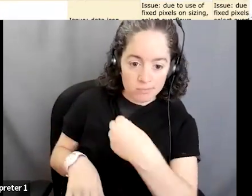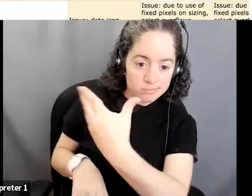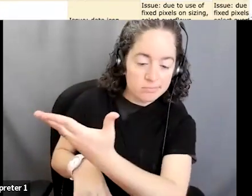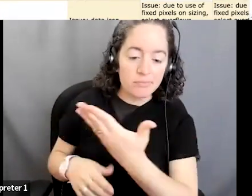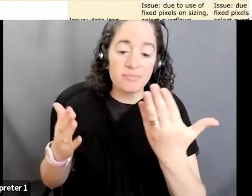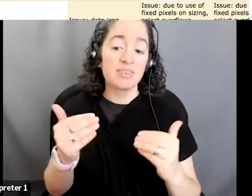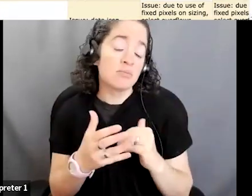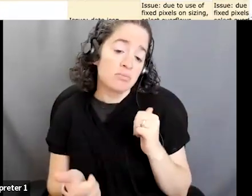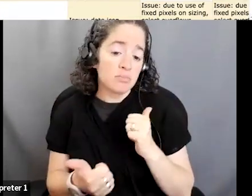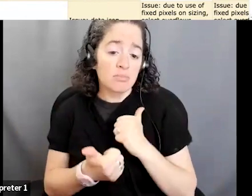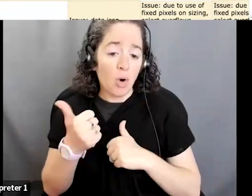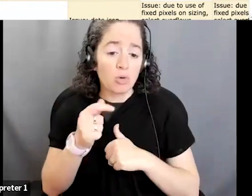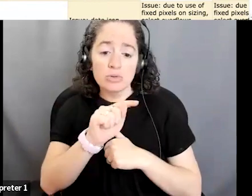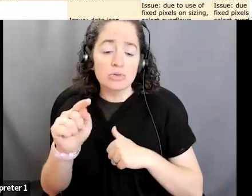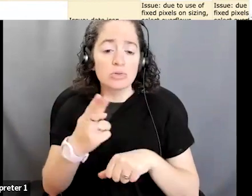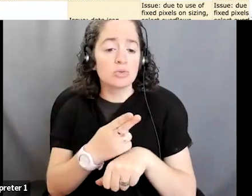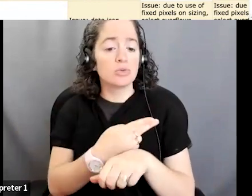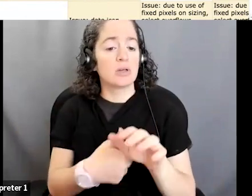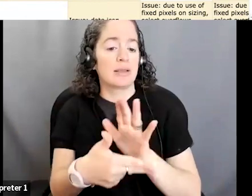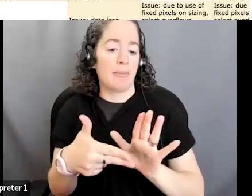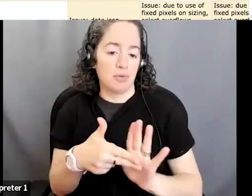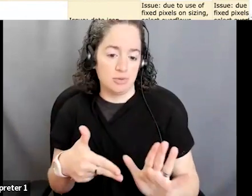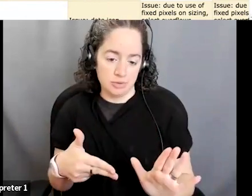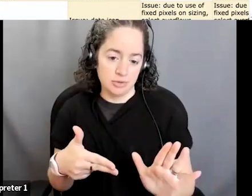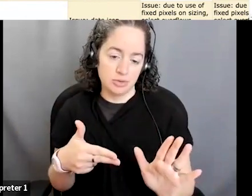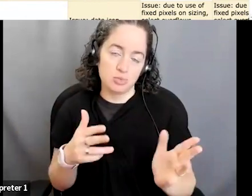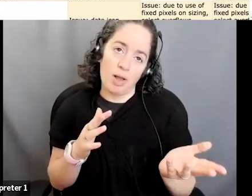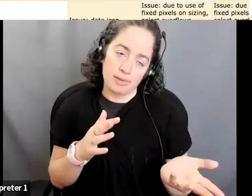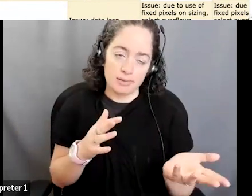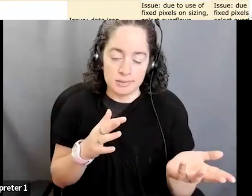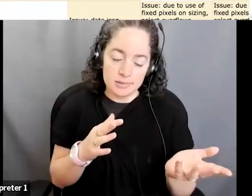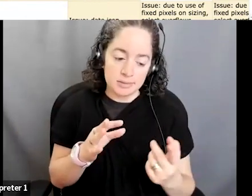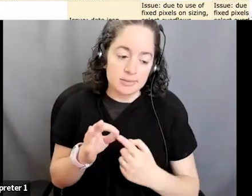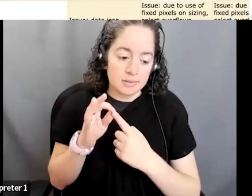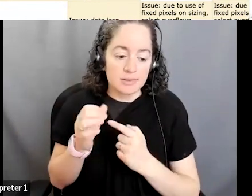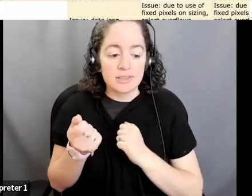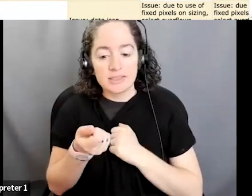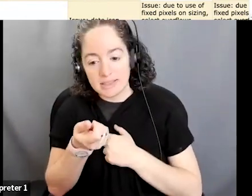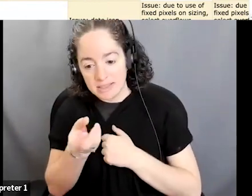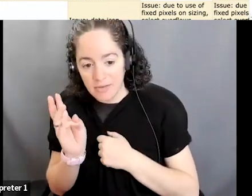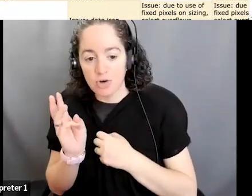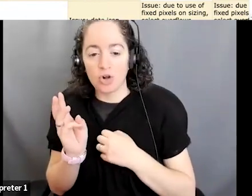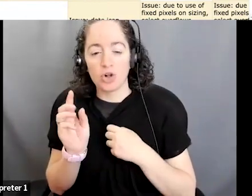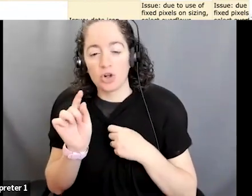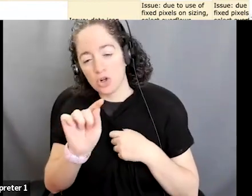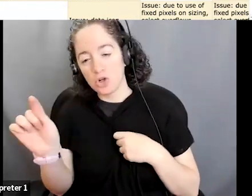use a label field, although, for several of them, it would be preferred if the label field